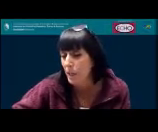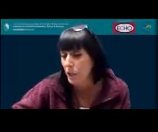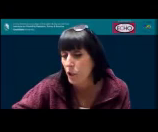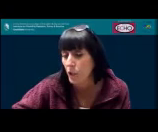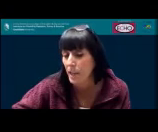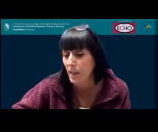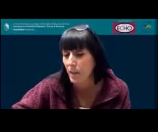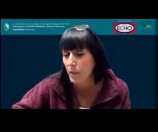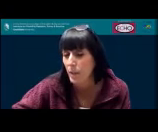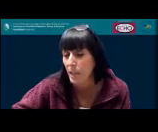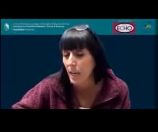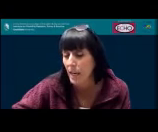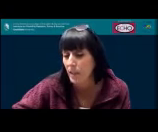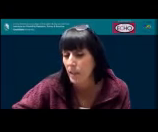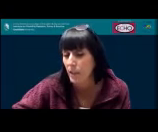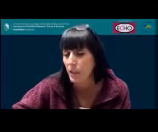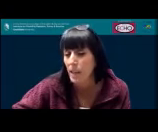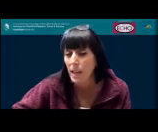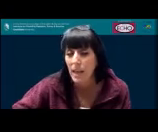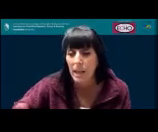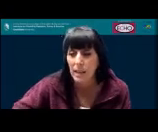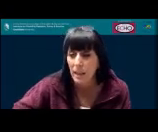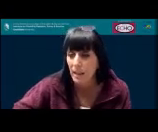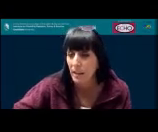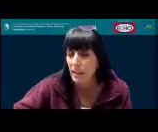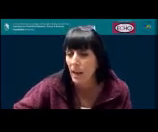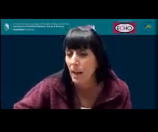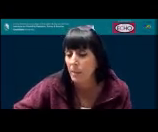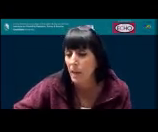ensuring that those get answered. And Erin, our